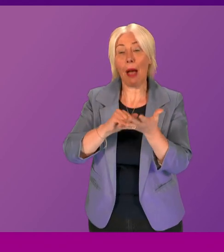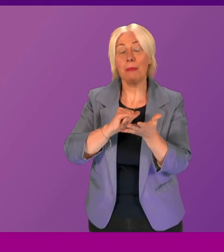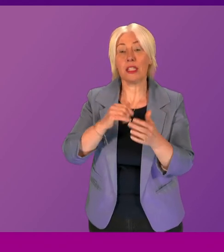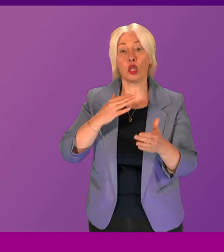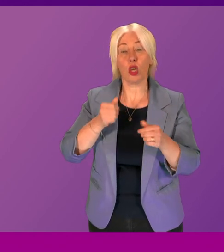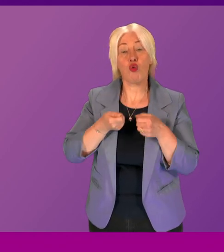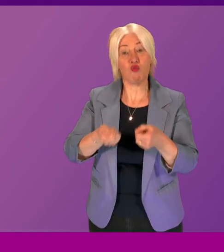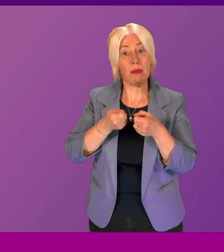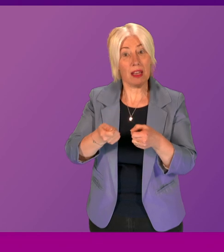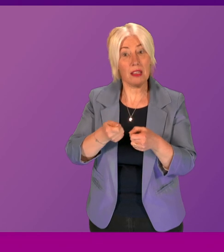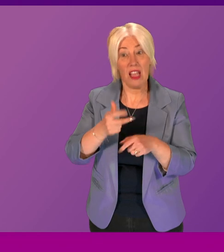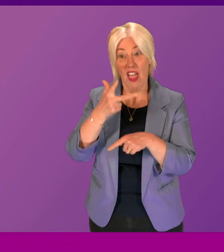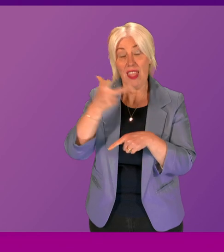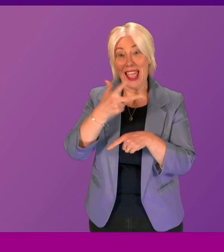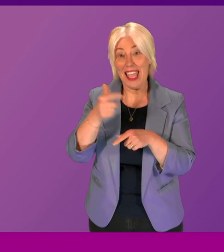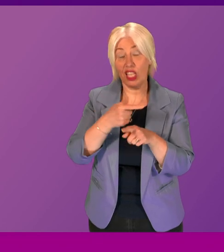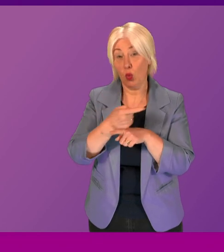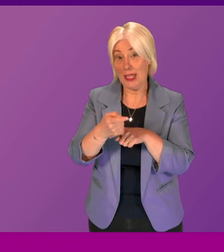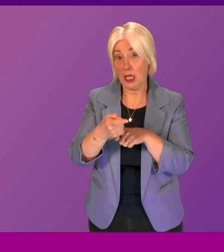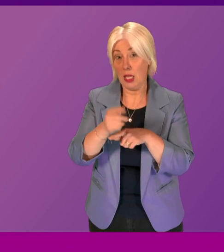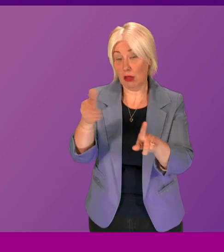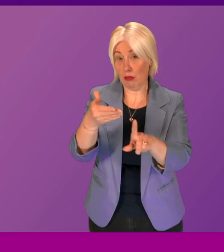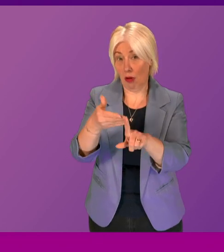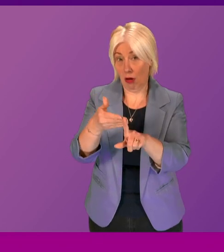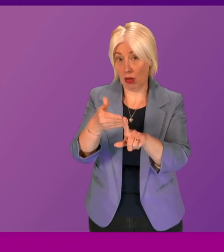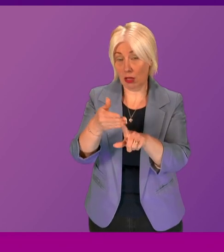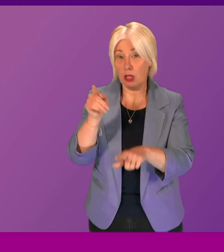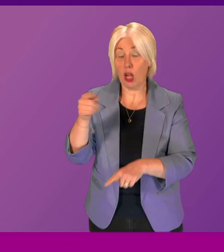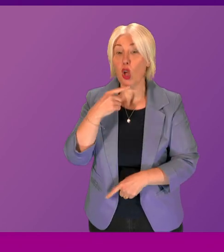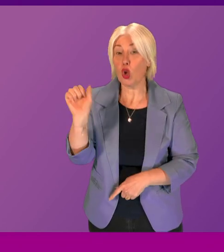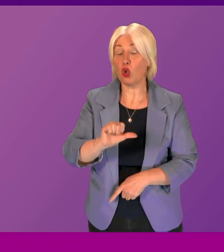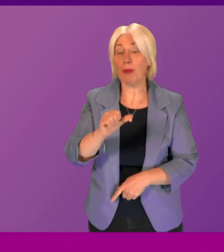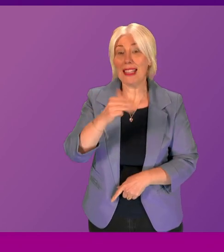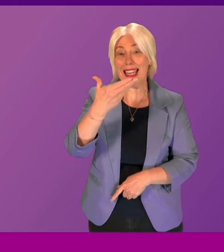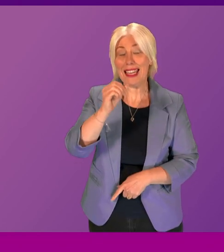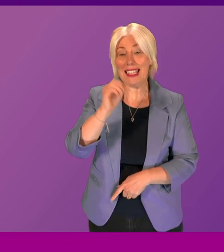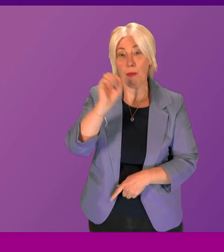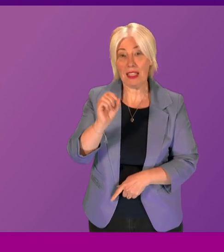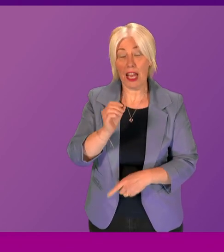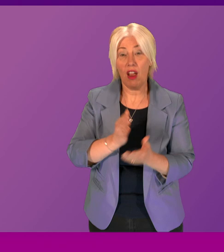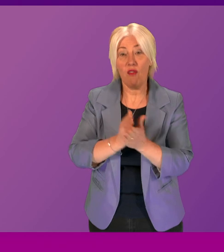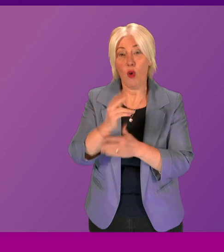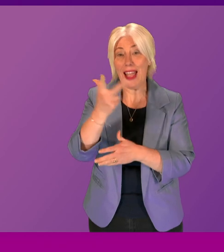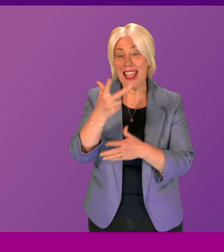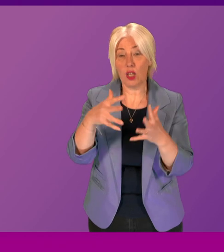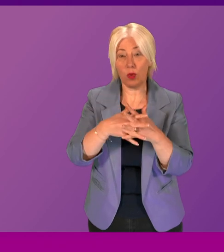I remind the First Minister that his own target is for 90 per cent of such patients to be treated within 18 weeks. There should be no more lame excuses.